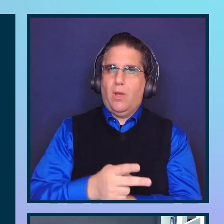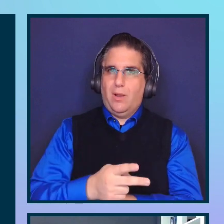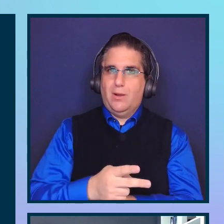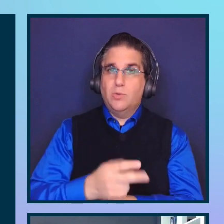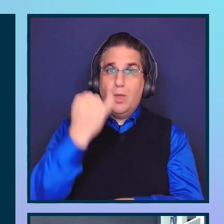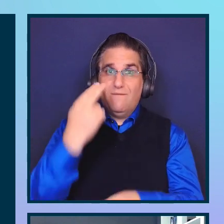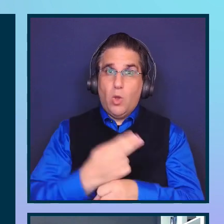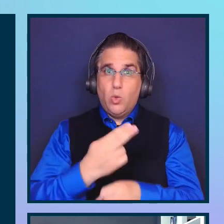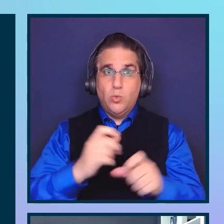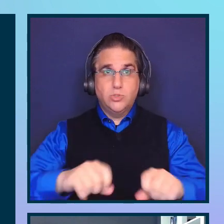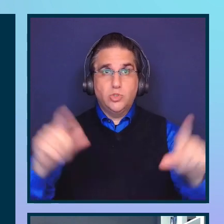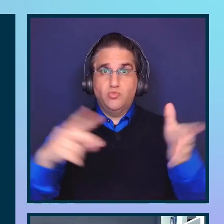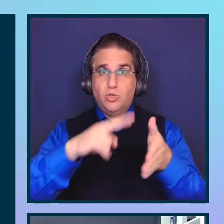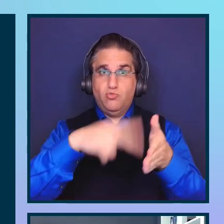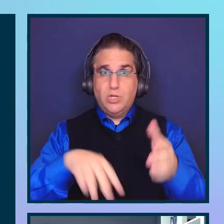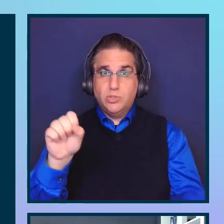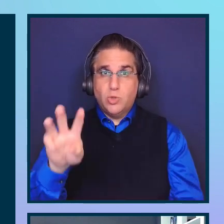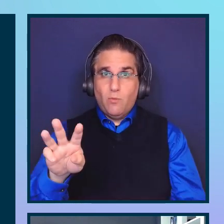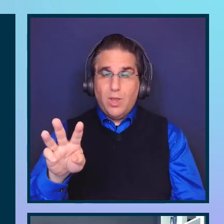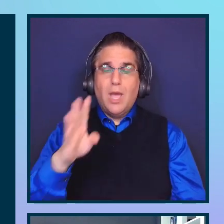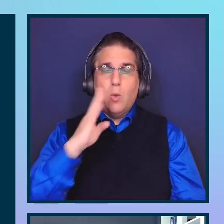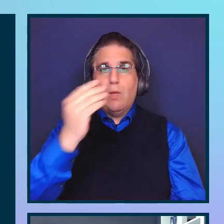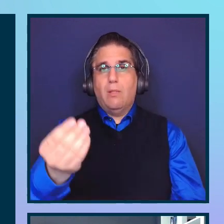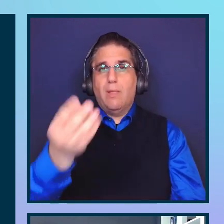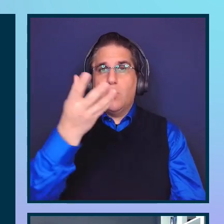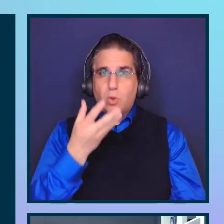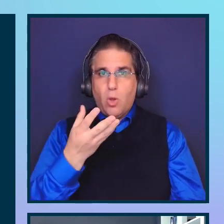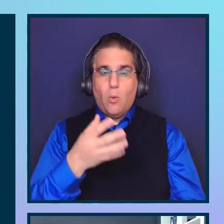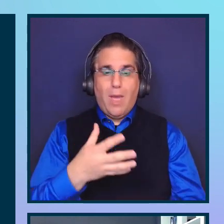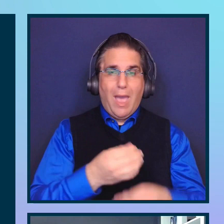add to cart shorts, or add to cart red shorts,